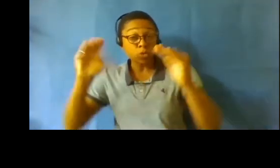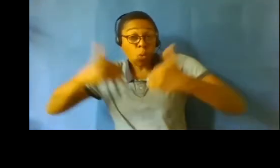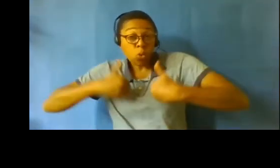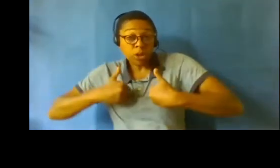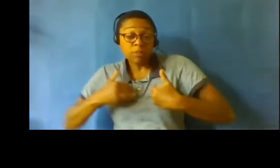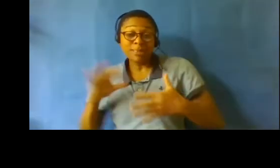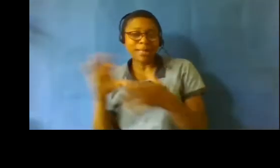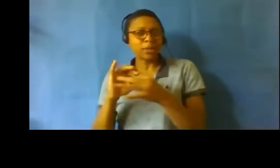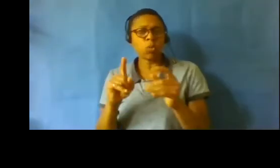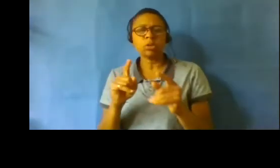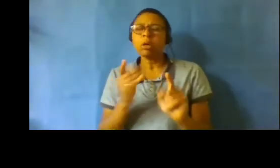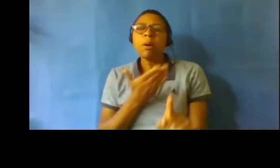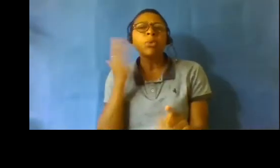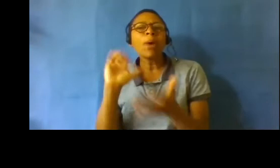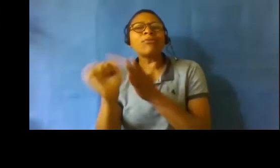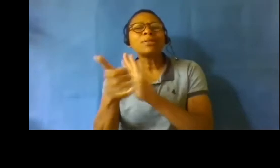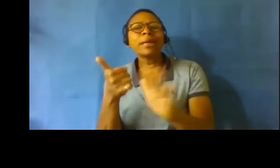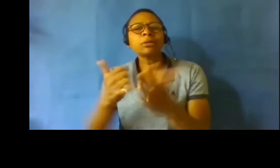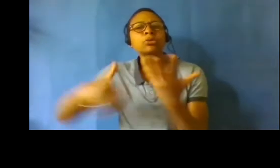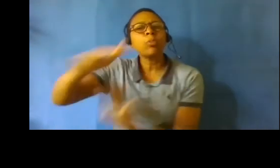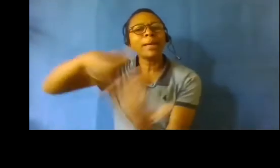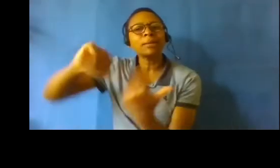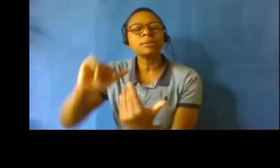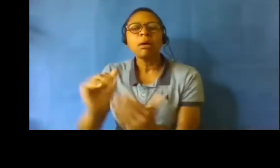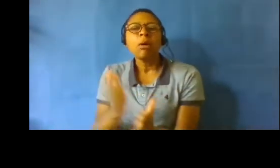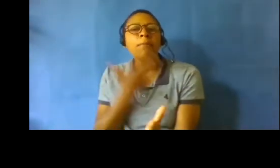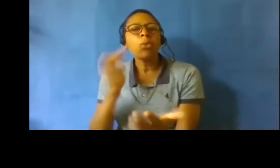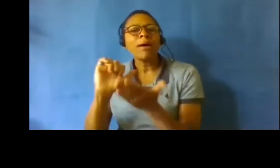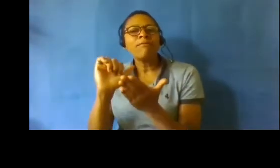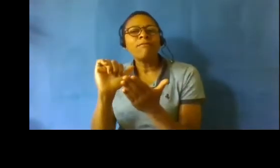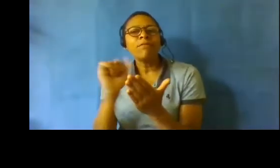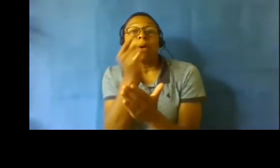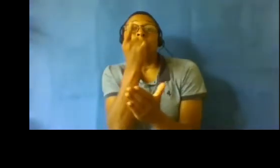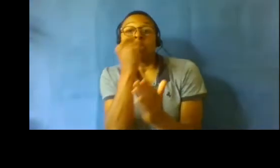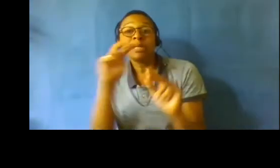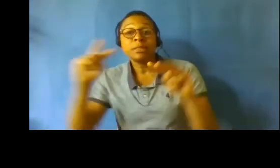of eye contact and certainly a lack of representation the archetypal white male